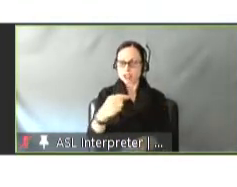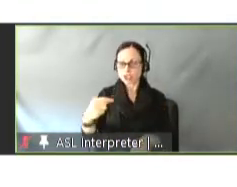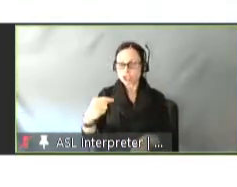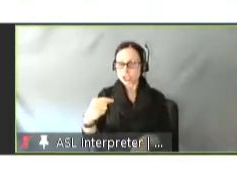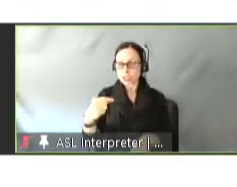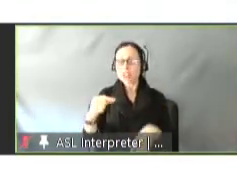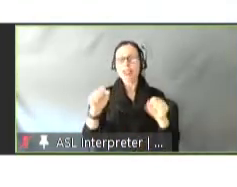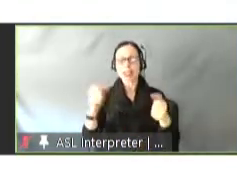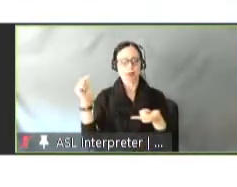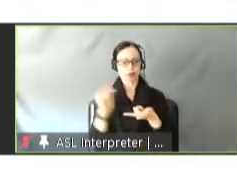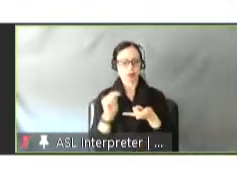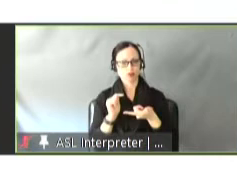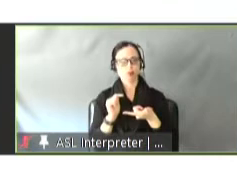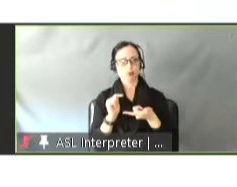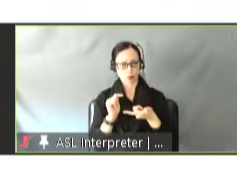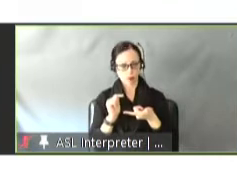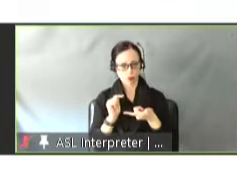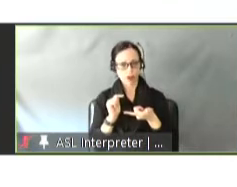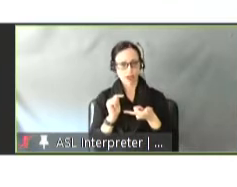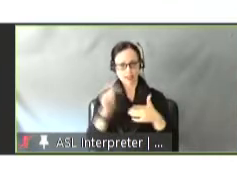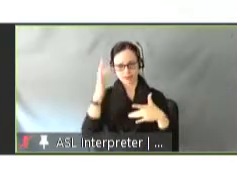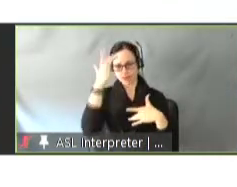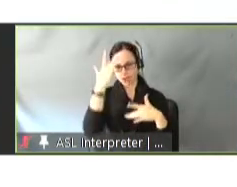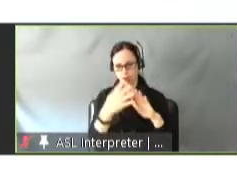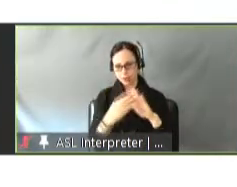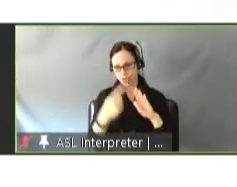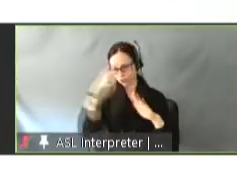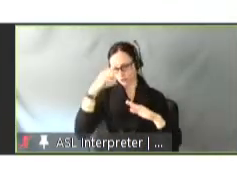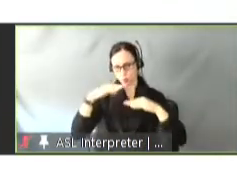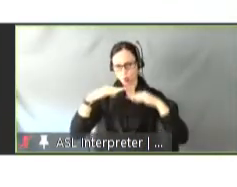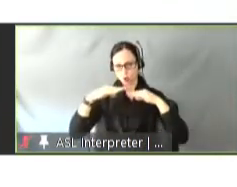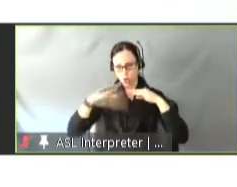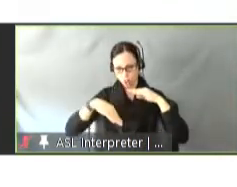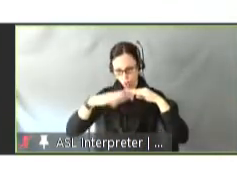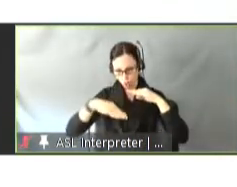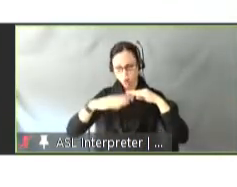of viral replication in the lower airway and also in the upper airway.